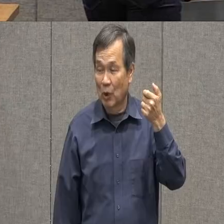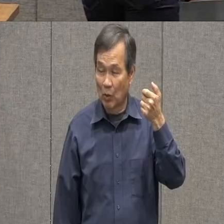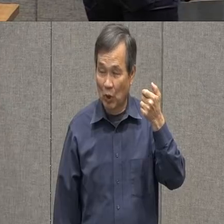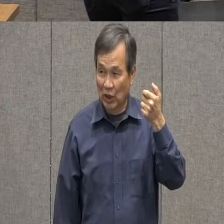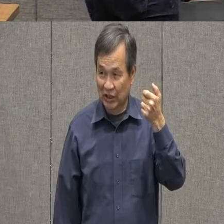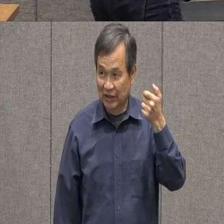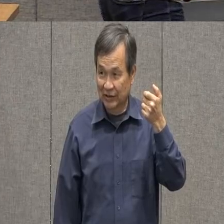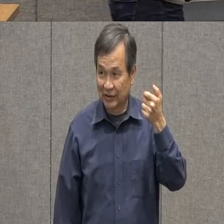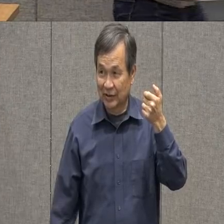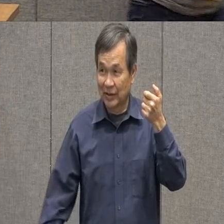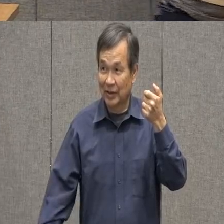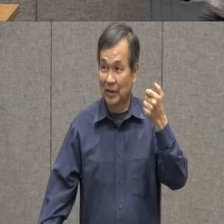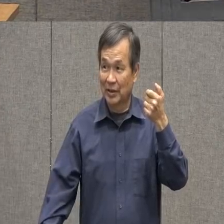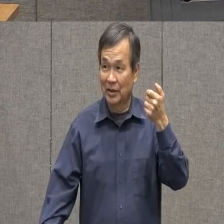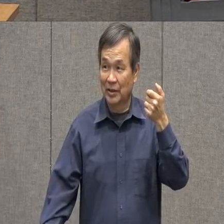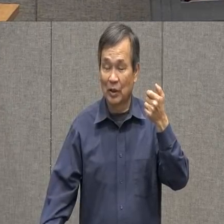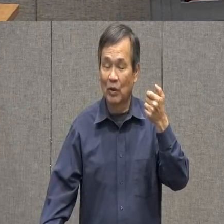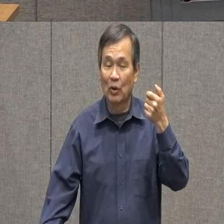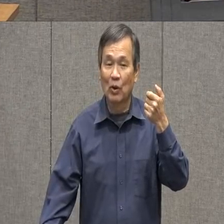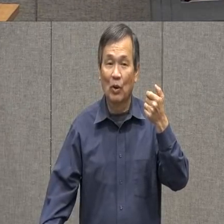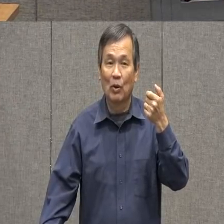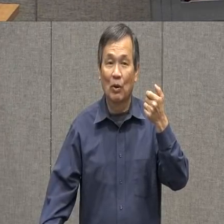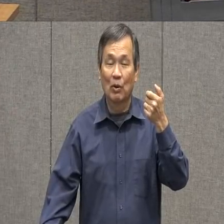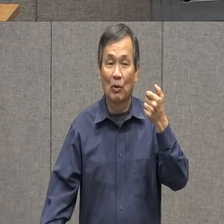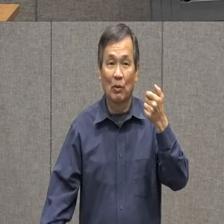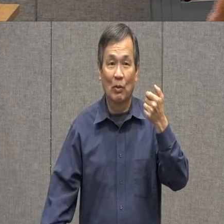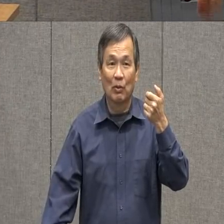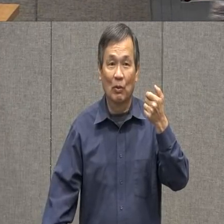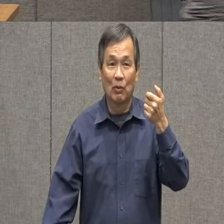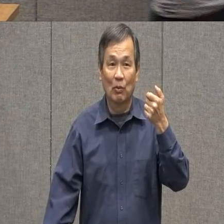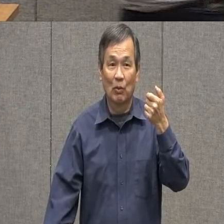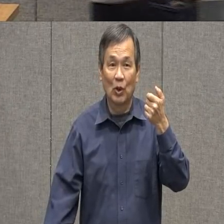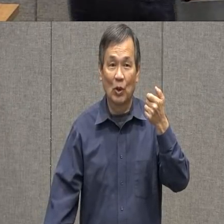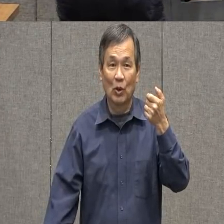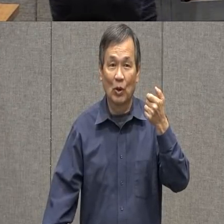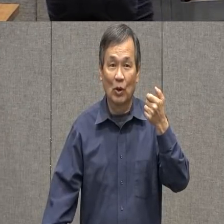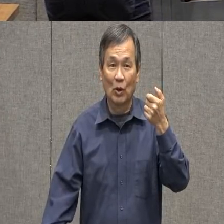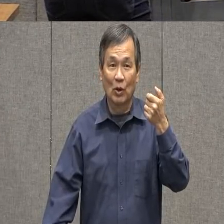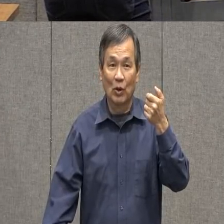Let's get in our head. Shoulders are straight, okay.